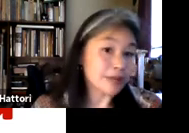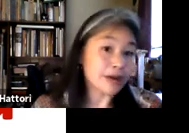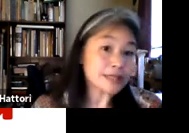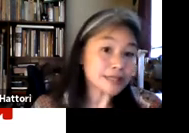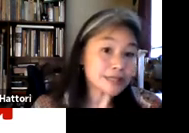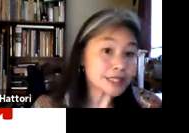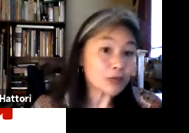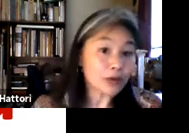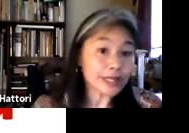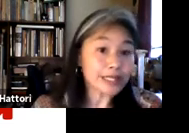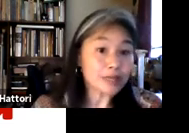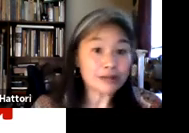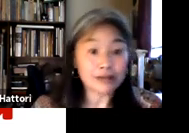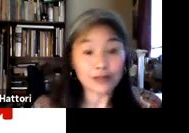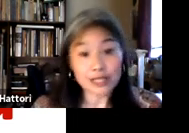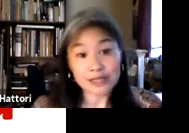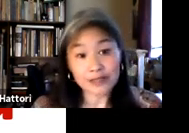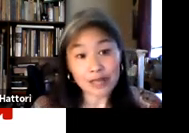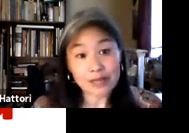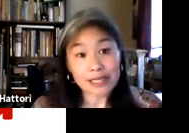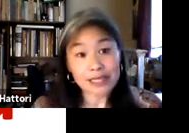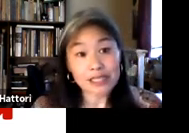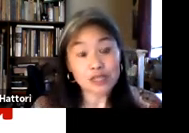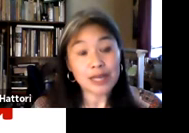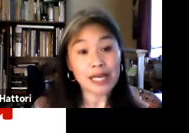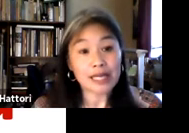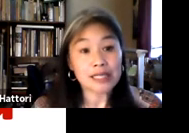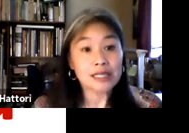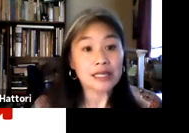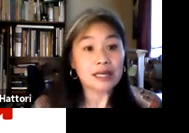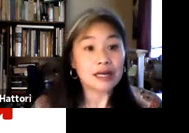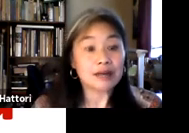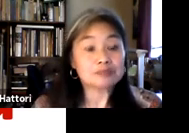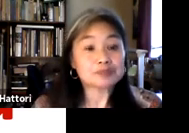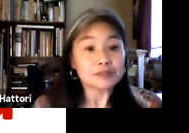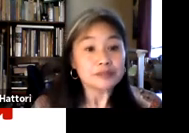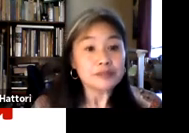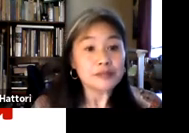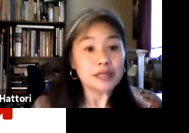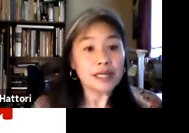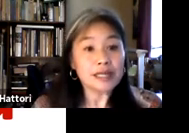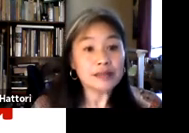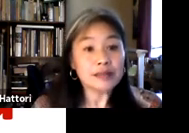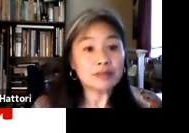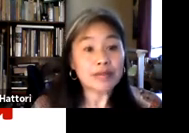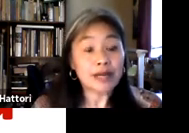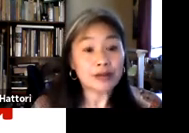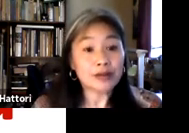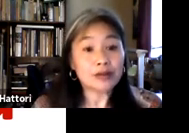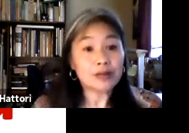Yeah, the interesting thing for those of you who are fans of Star Trek, George Takei, who played Mr. Sulu, his family was